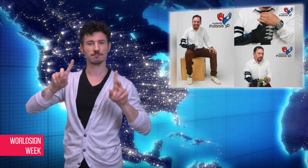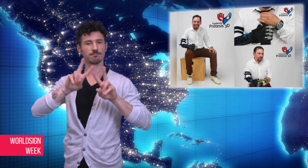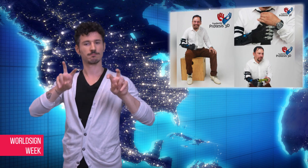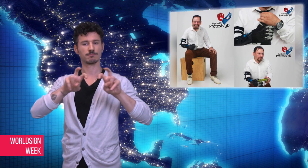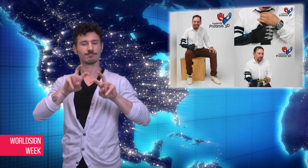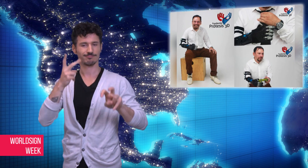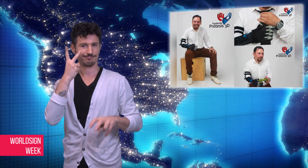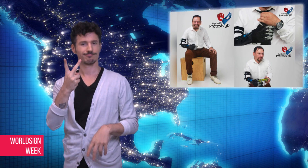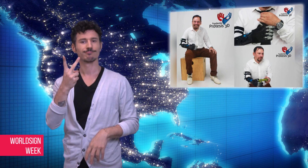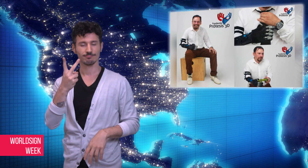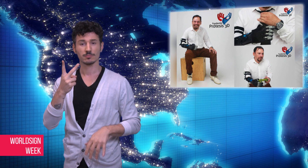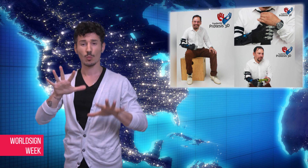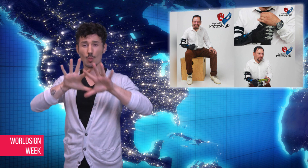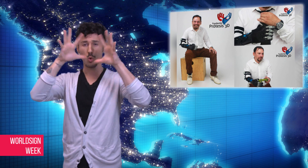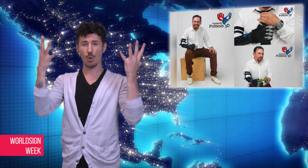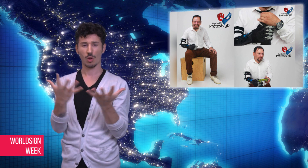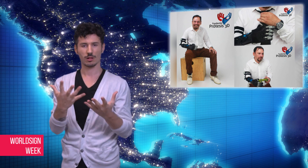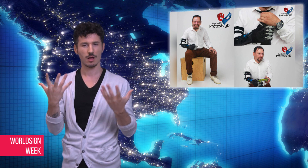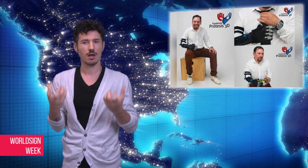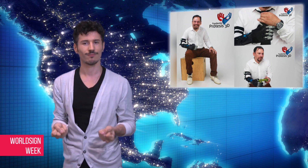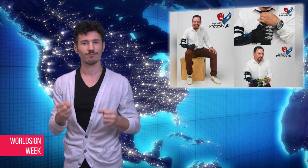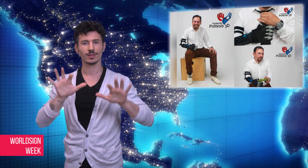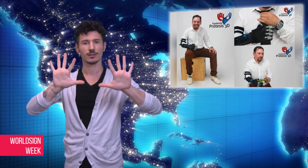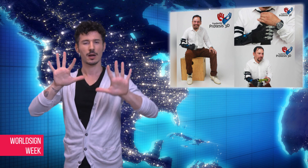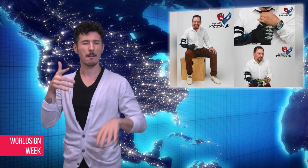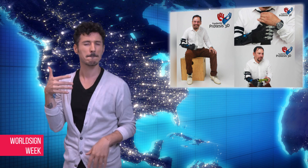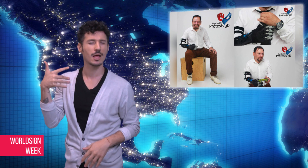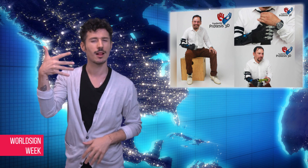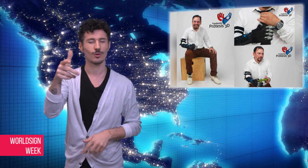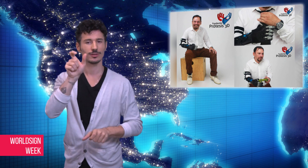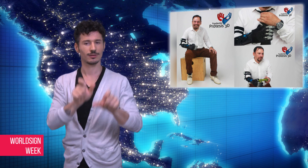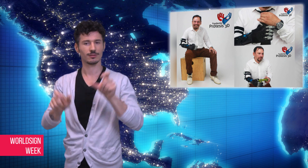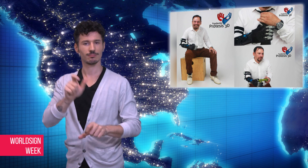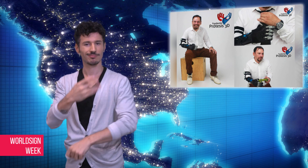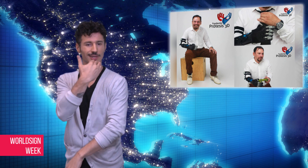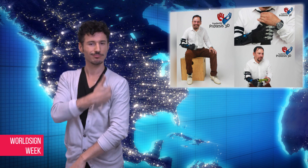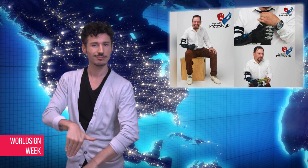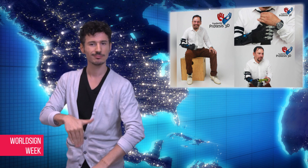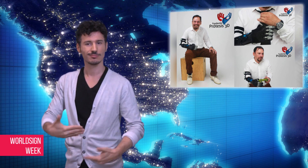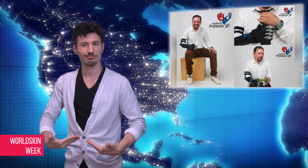Statistics show that there are around 10 million